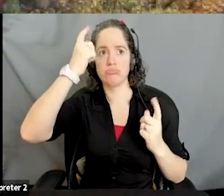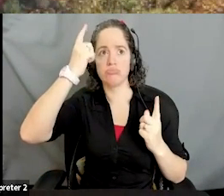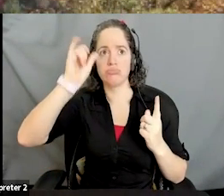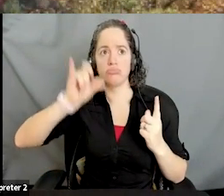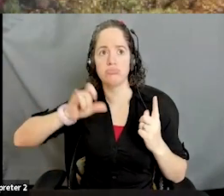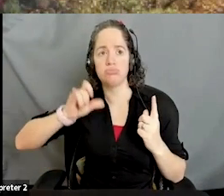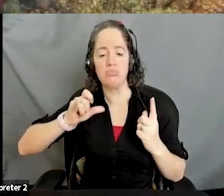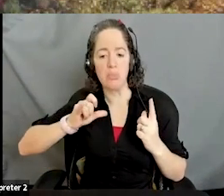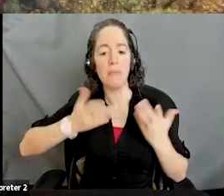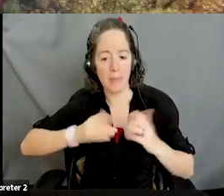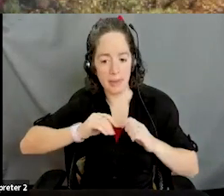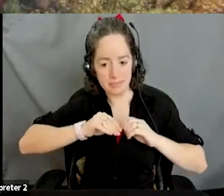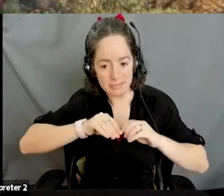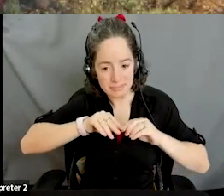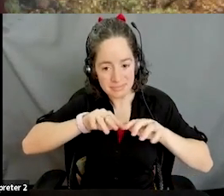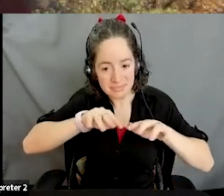to do the right thing and to get our house in order,